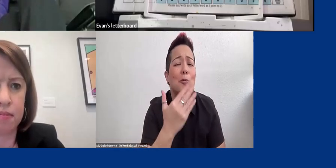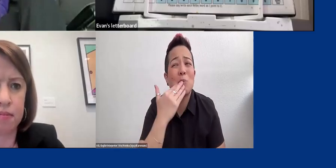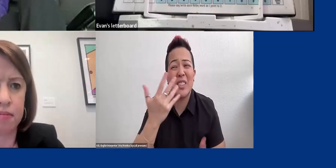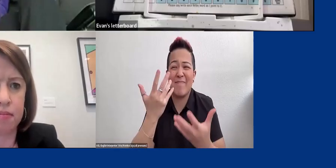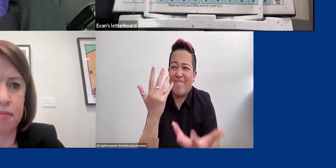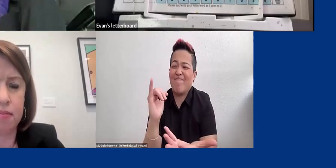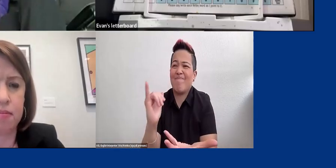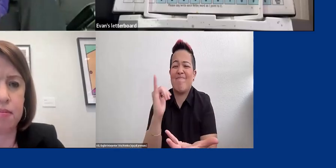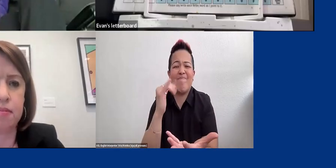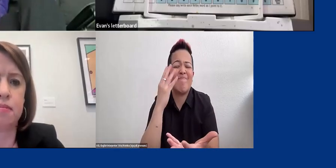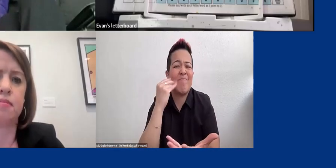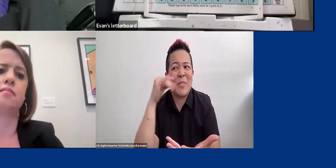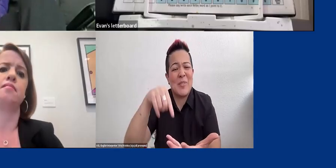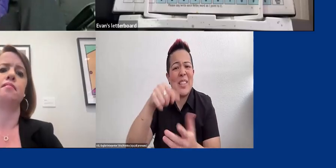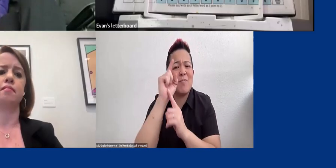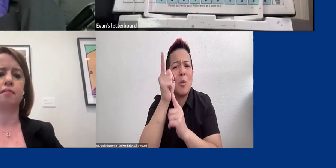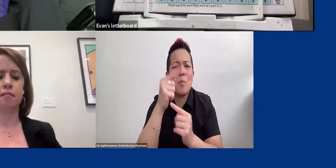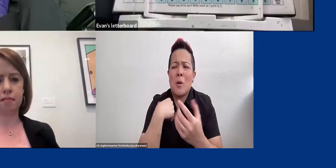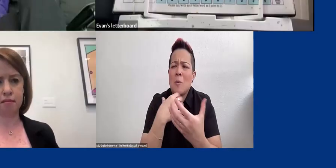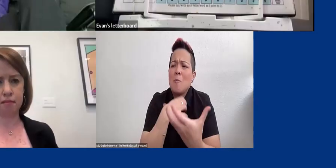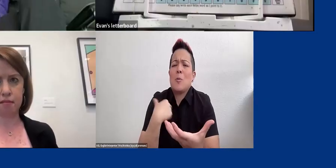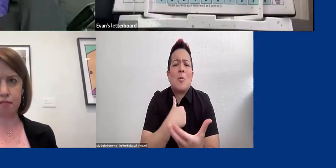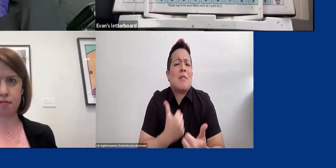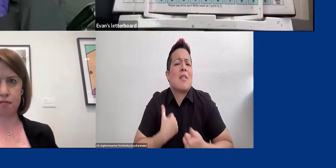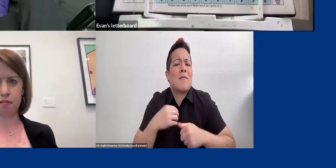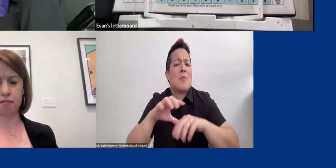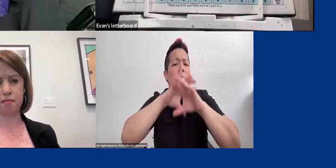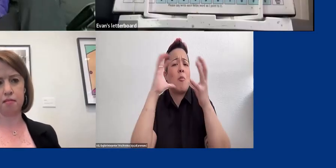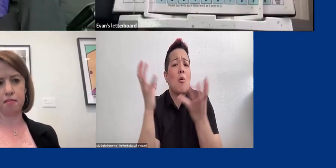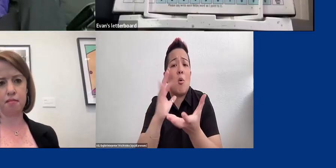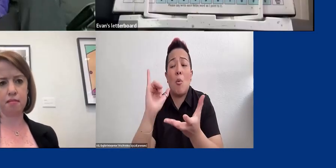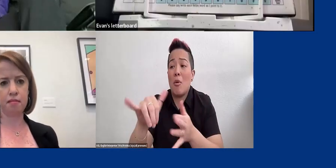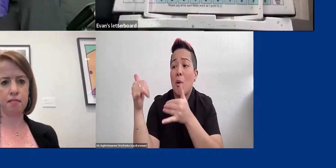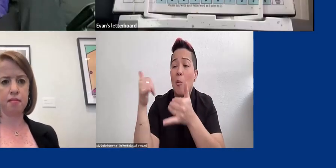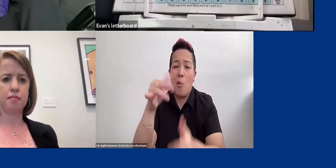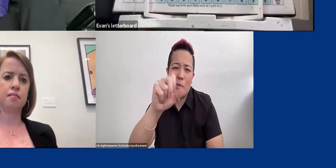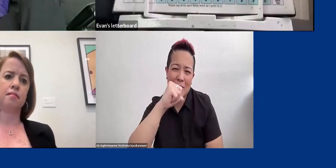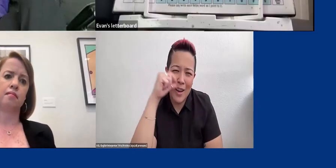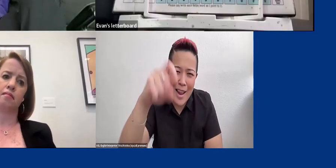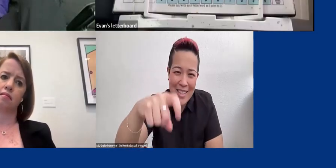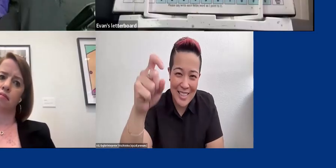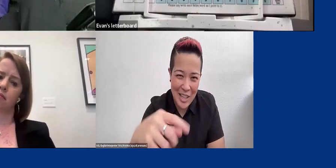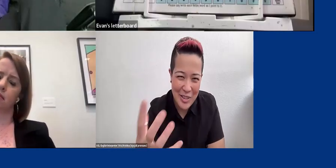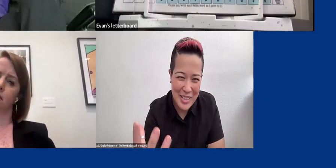I wish we lived in a world where such an award wasn't necessary, because that would mean